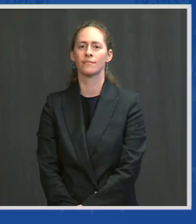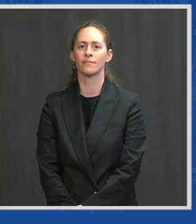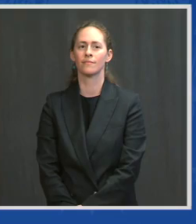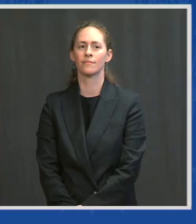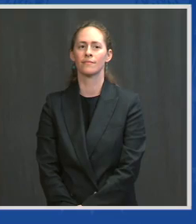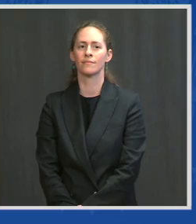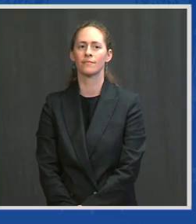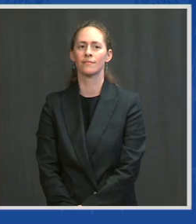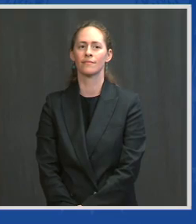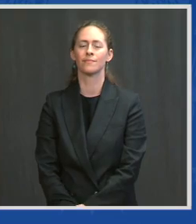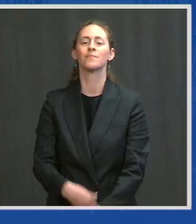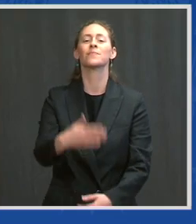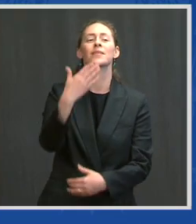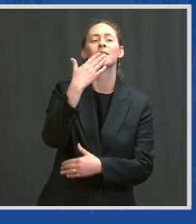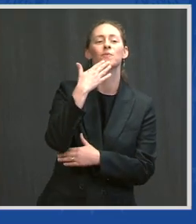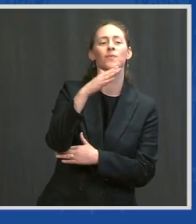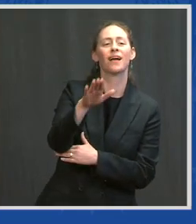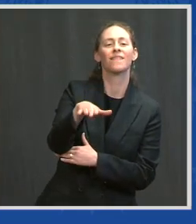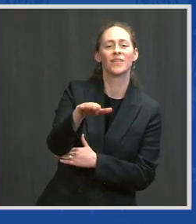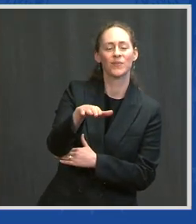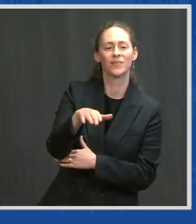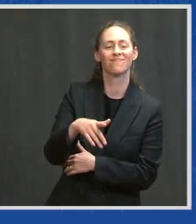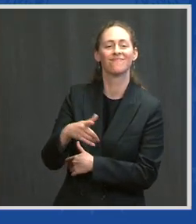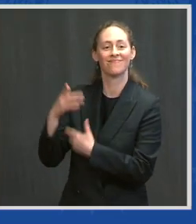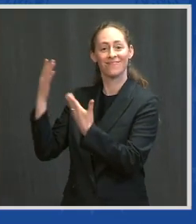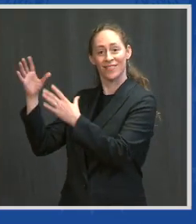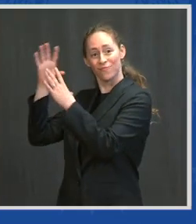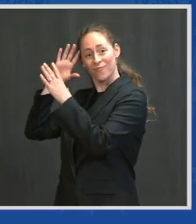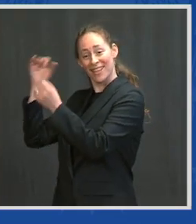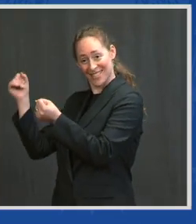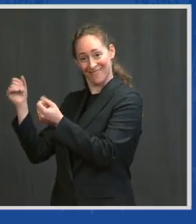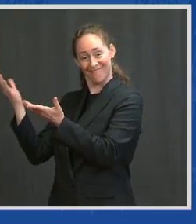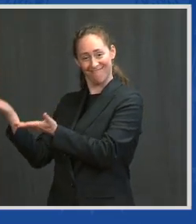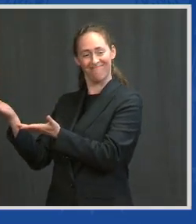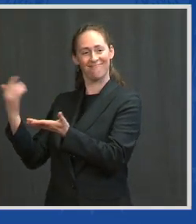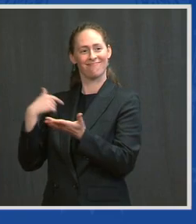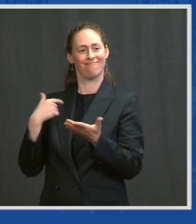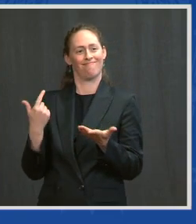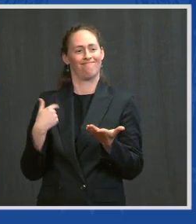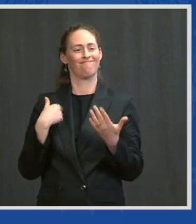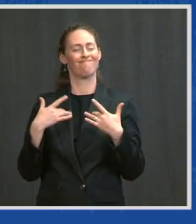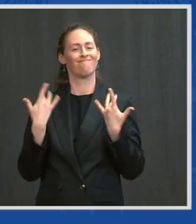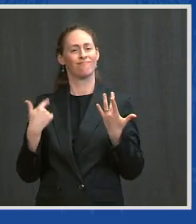Attorney General Garland: Good afternoon, Mr. President. It's good to be here with you, and with local elected and community leaders,